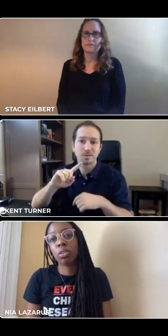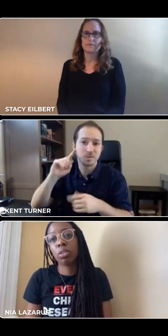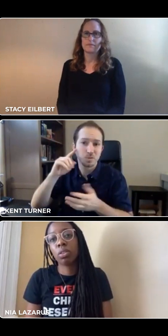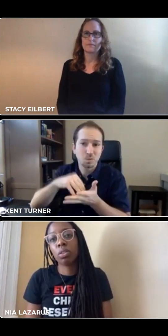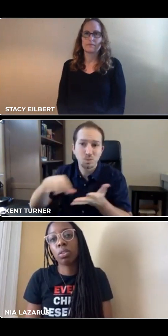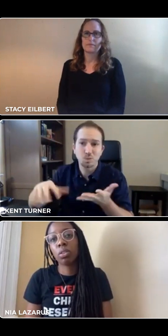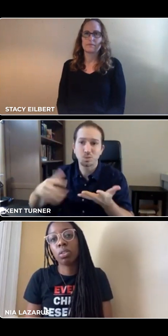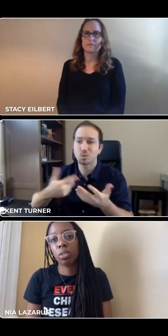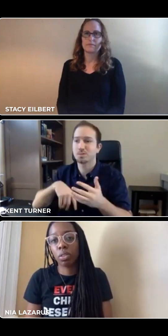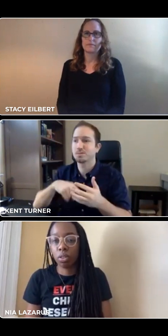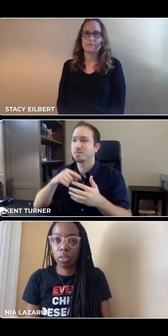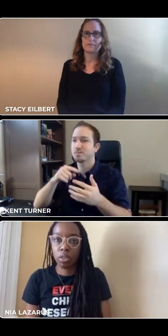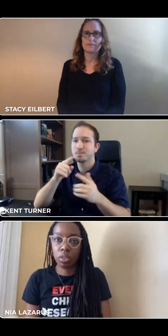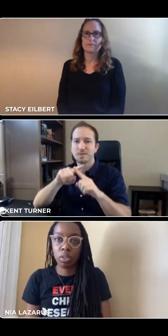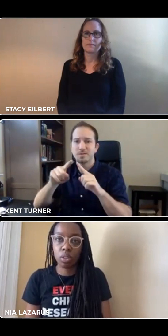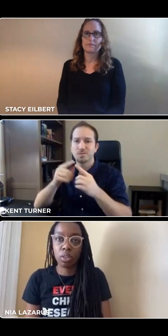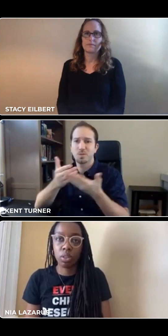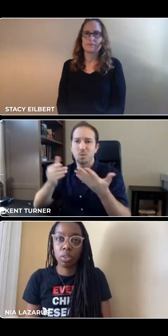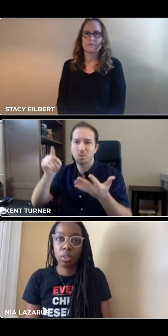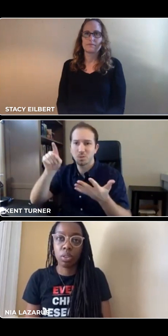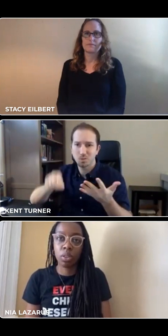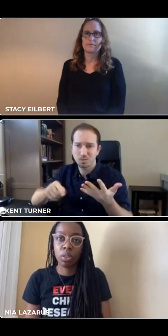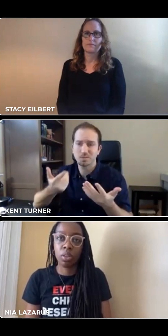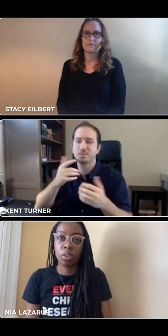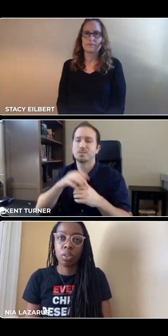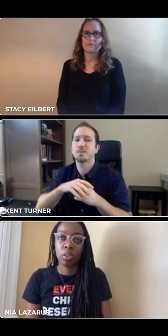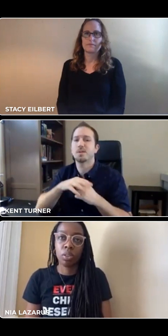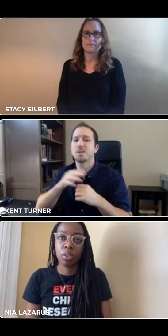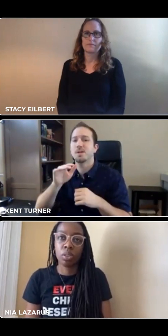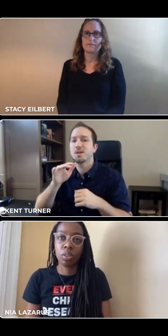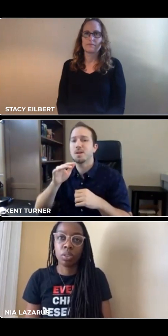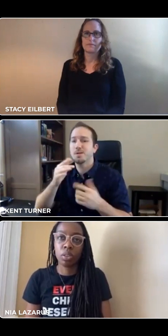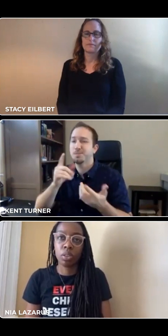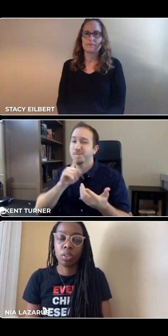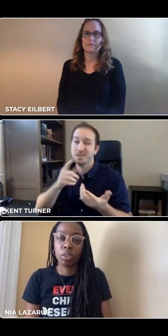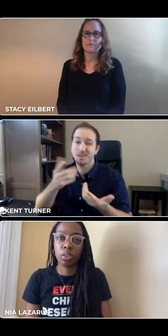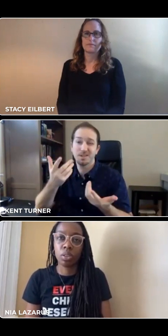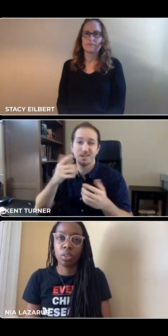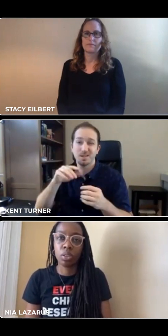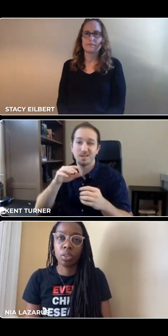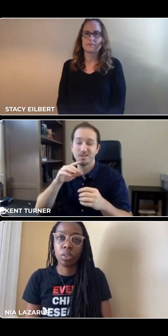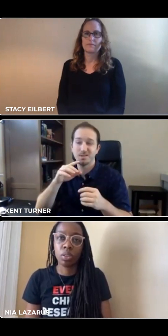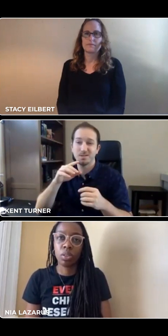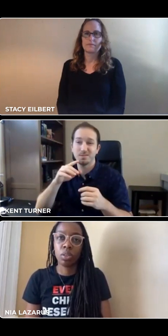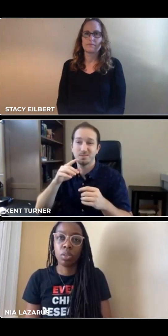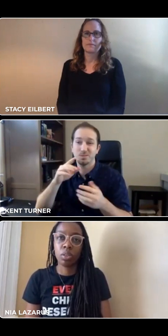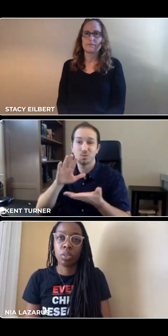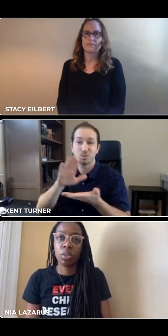There's also learning, educational resources. There are plenty of resources on our web page